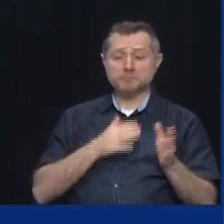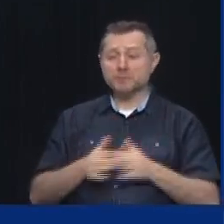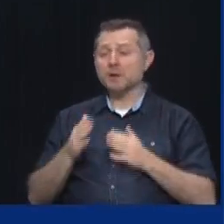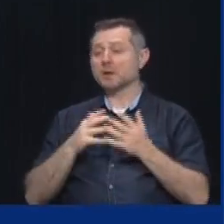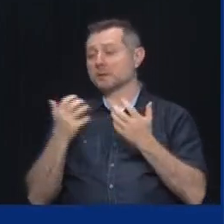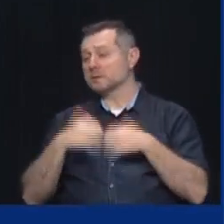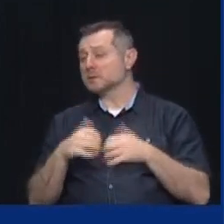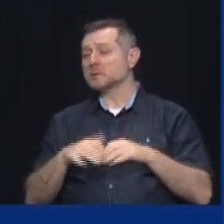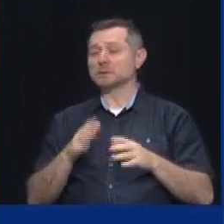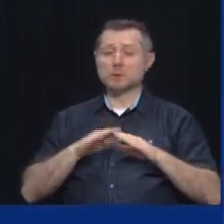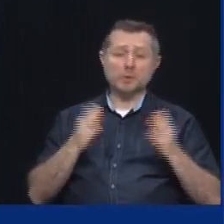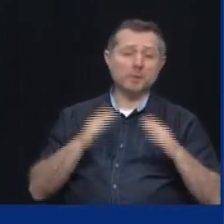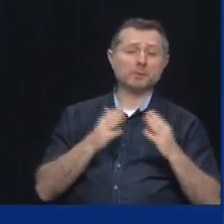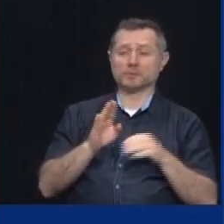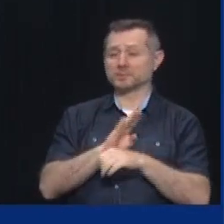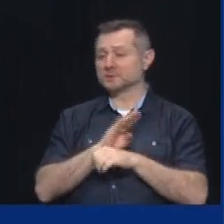THIS LEGISLATIVE SESSION WAS A